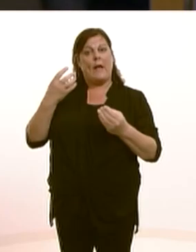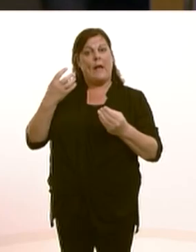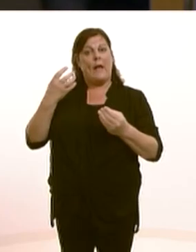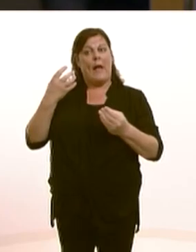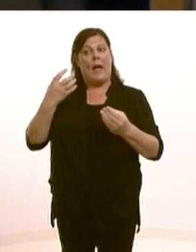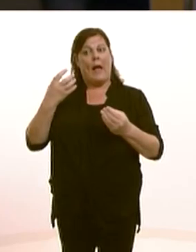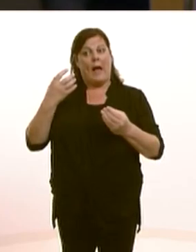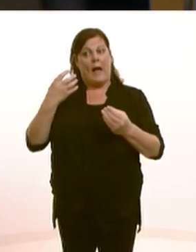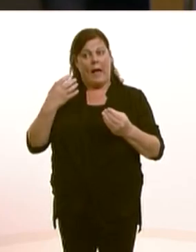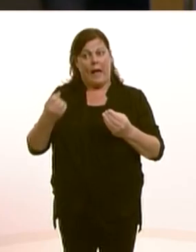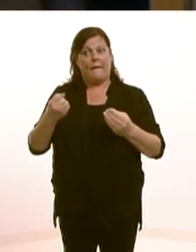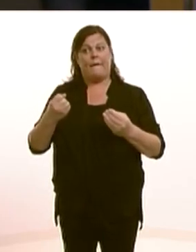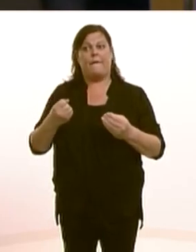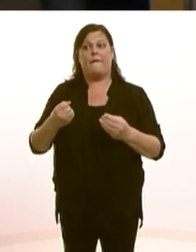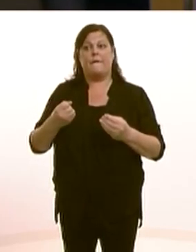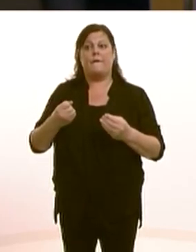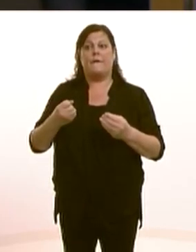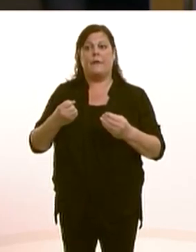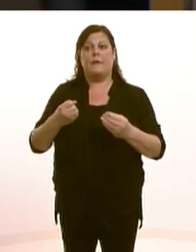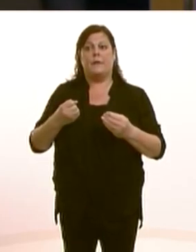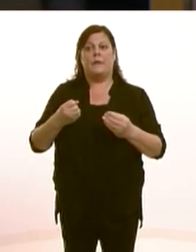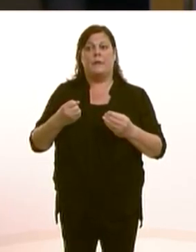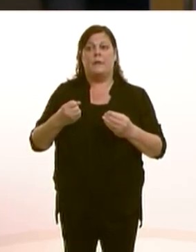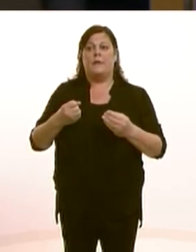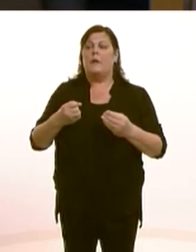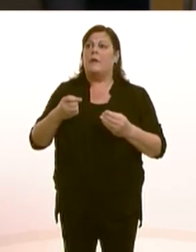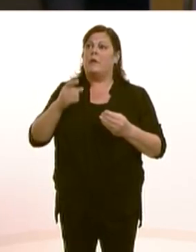the tax-raising powers that you are going to be getting.